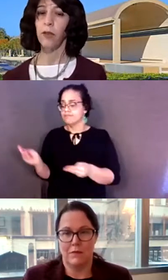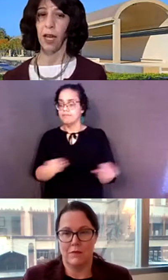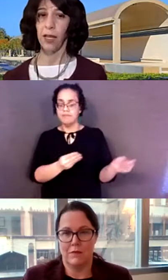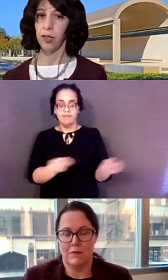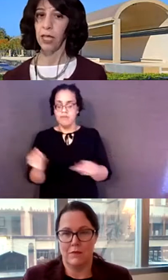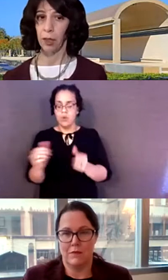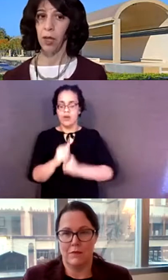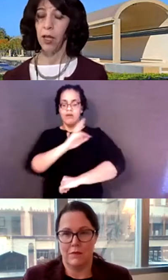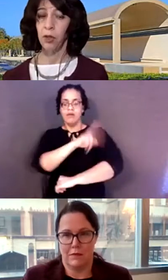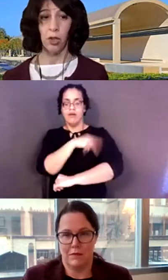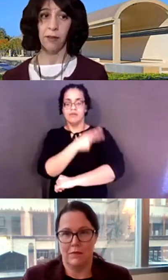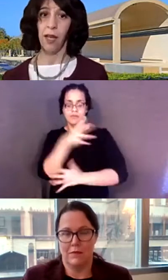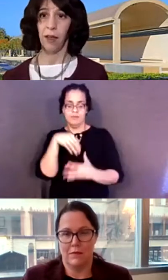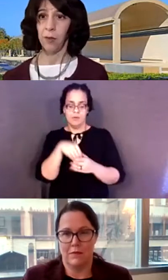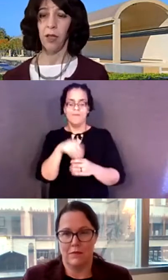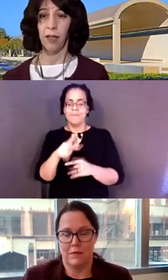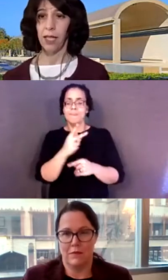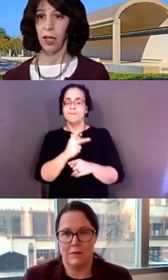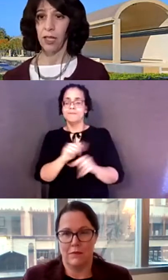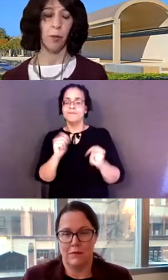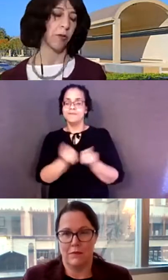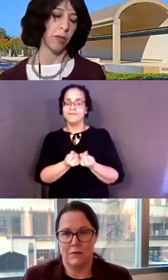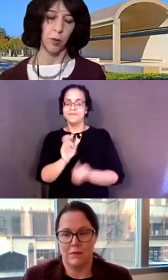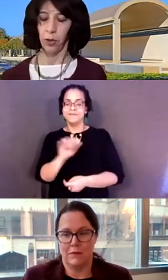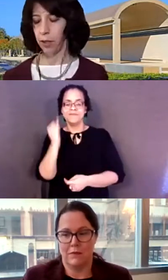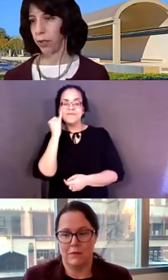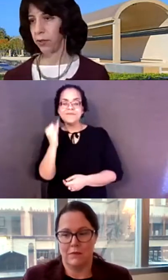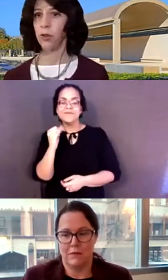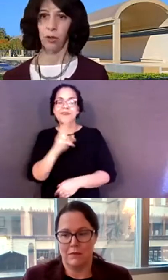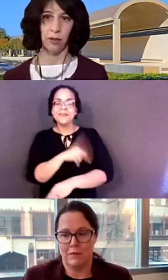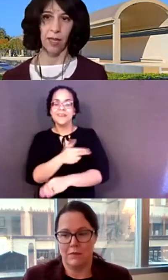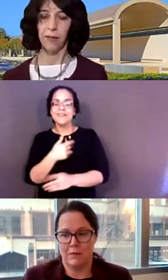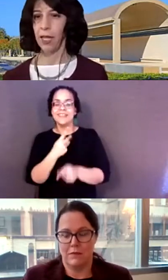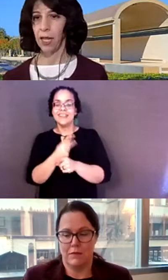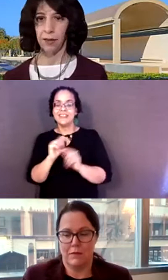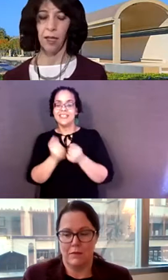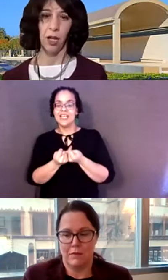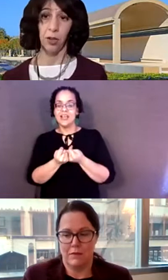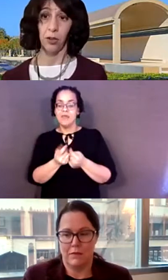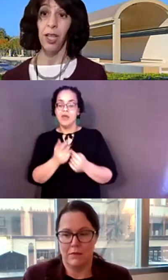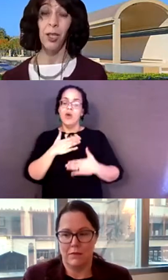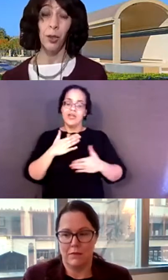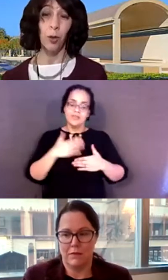care team. Just like the hospital has a care team of respiratory therapists and